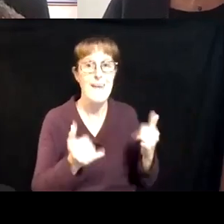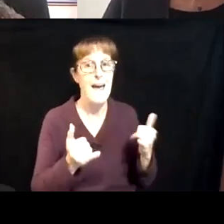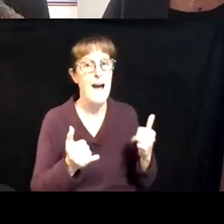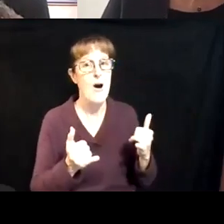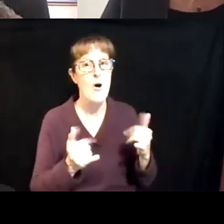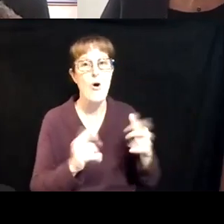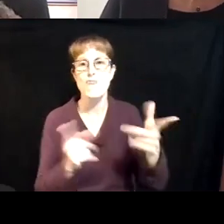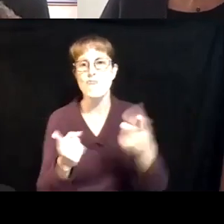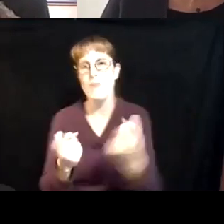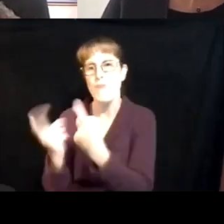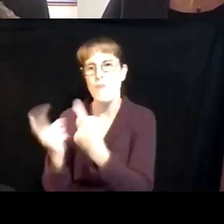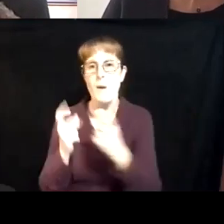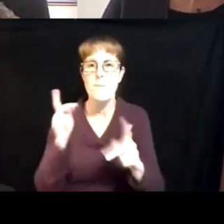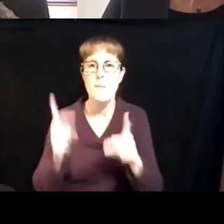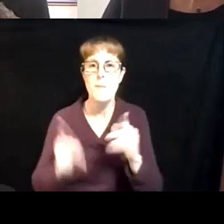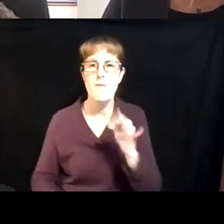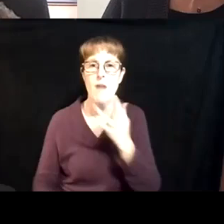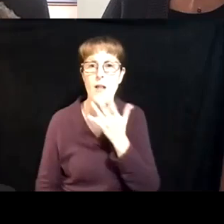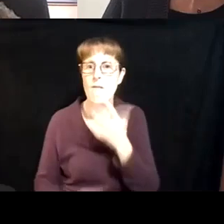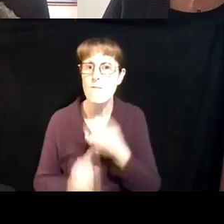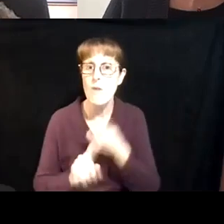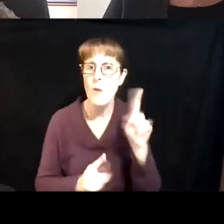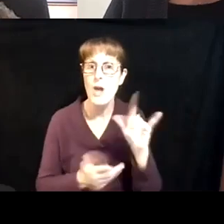of color from New York City and the Burroughs